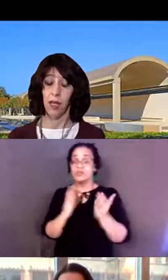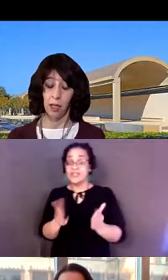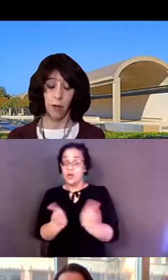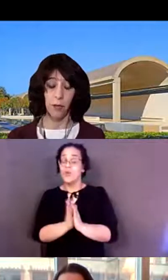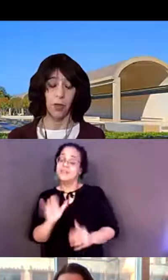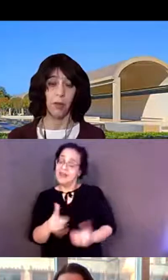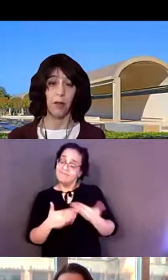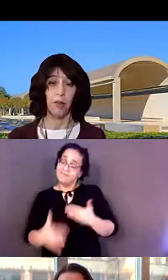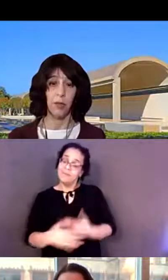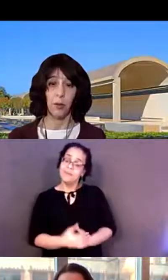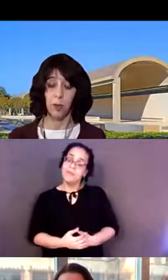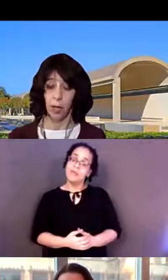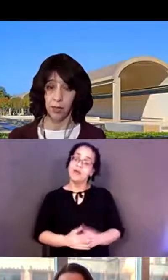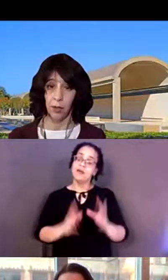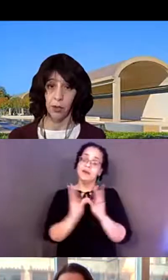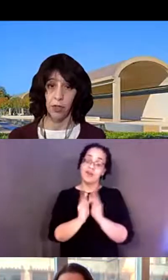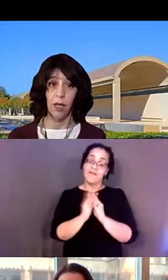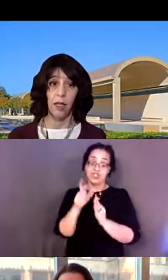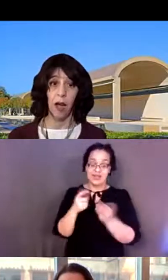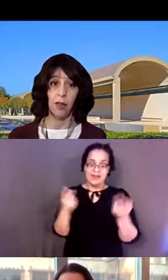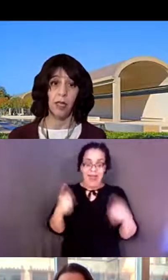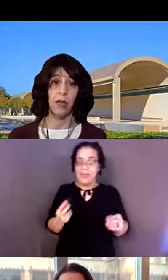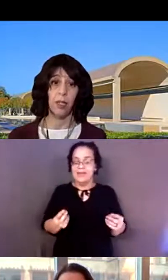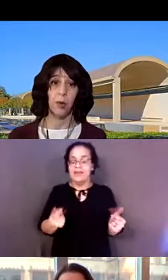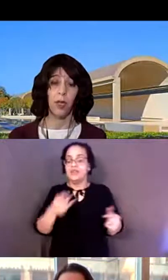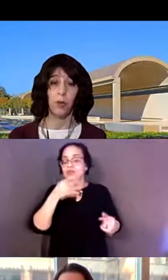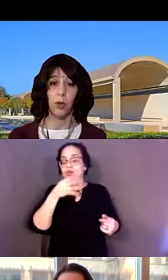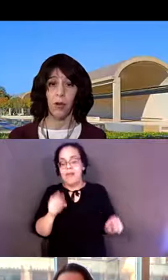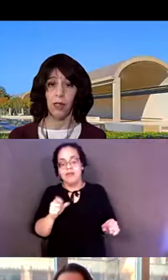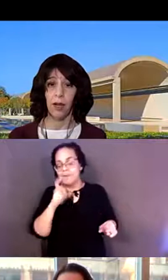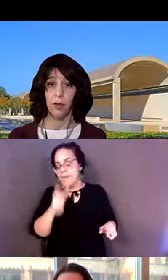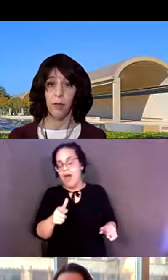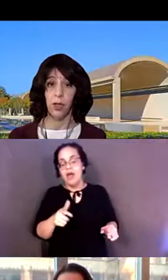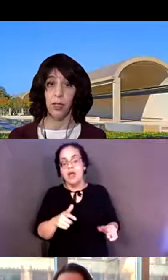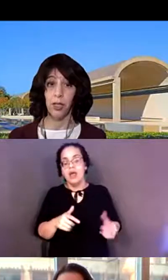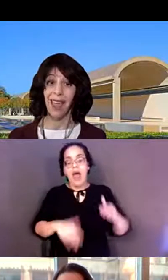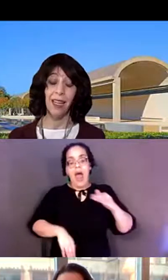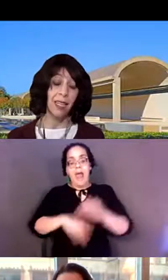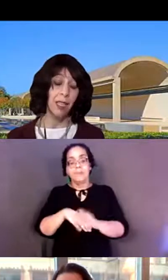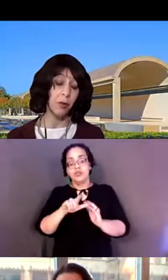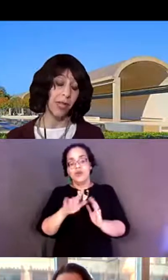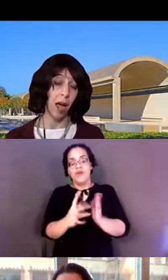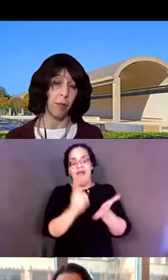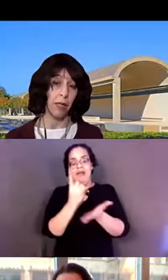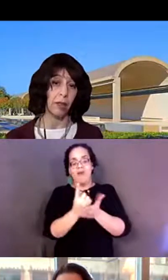conference should be held as soon as possible, not later than 24 hours after